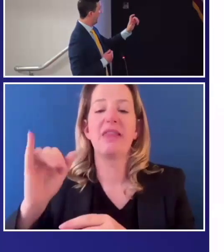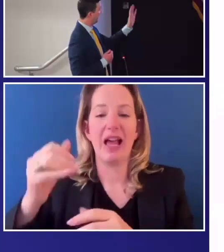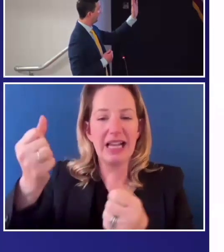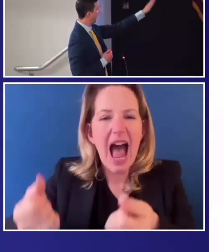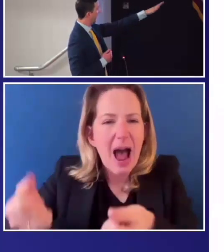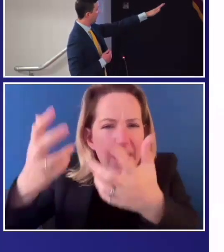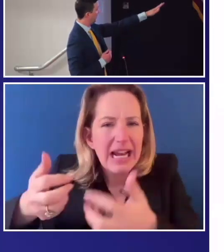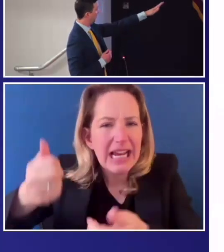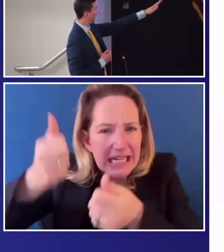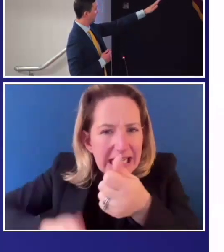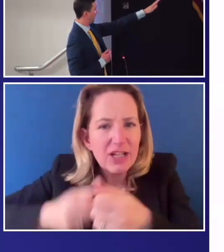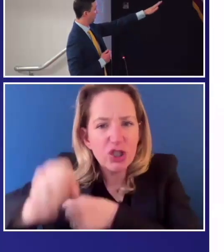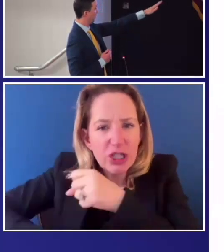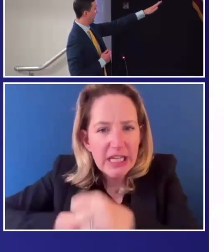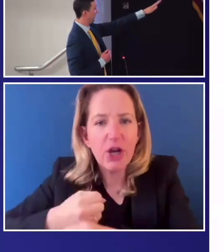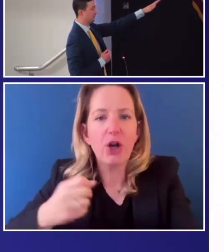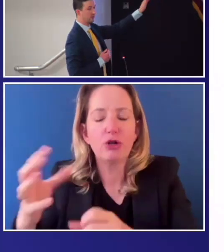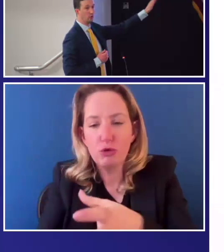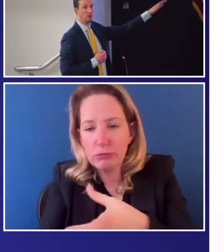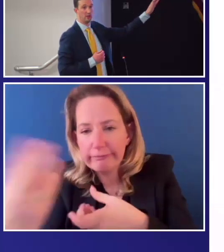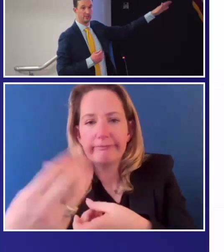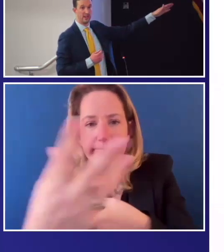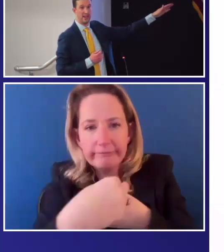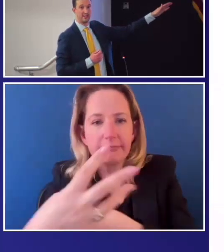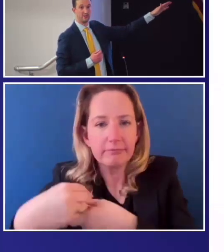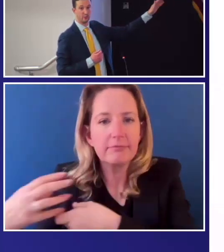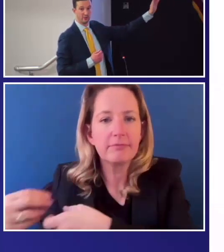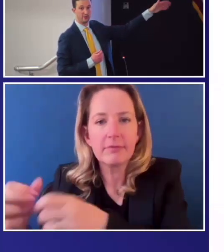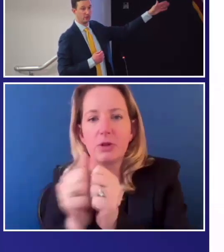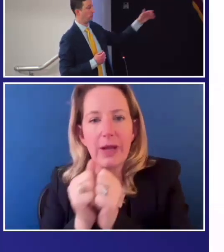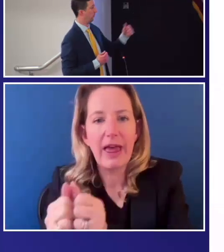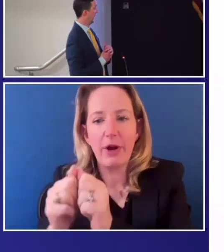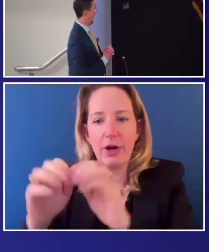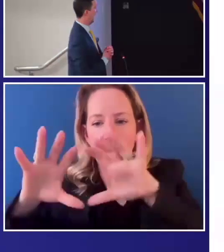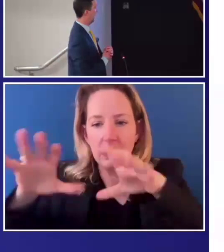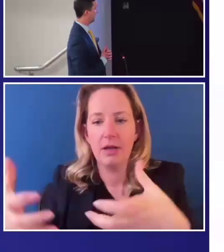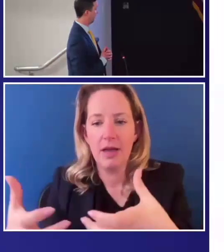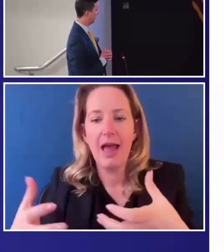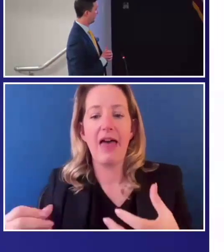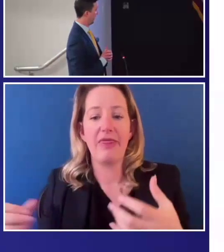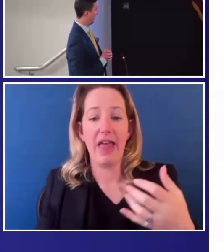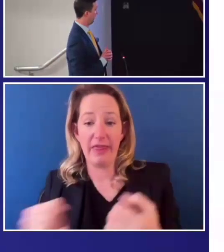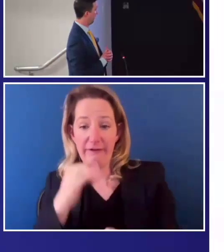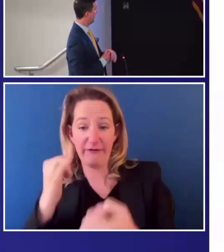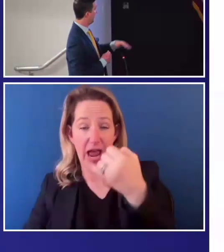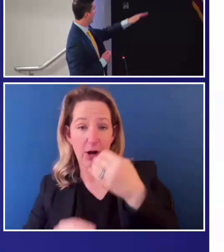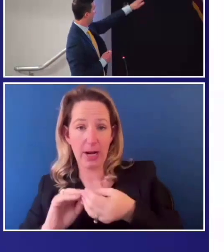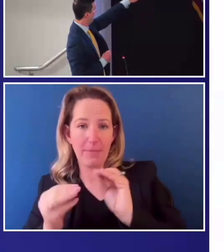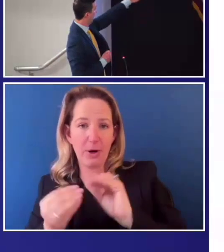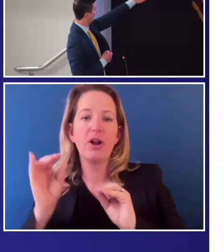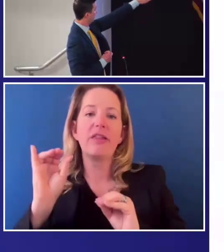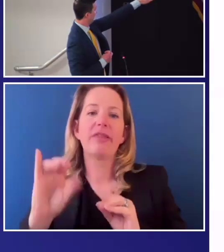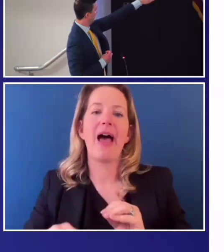And then the final column is the rolling snowball size for the threshold we add. So for example, let's --